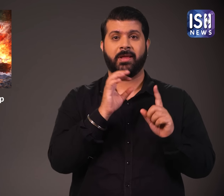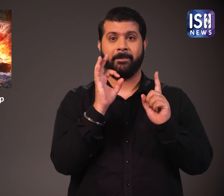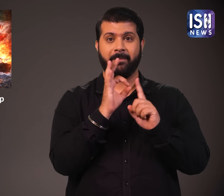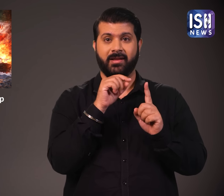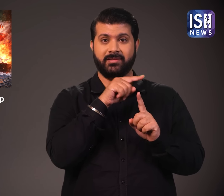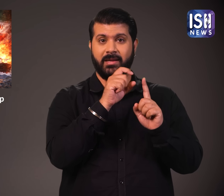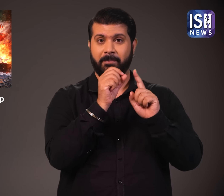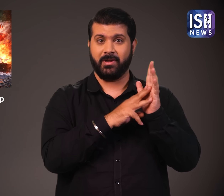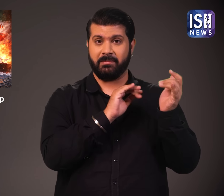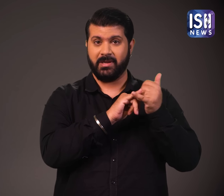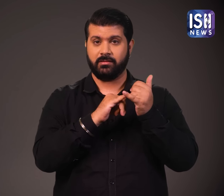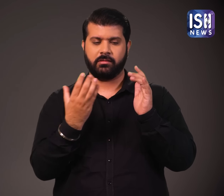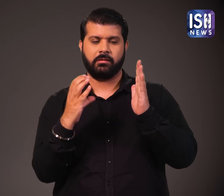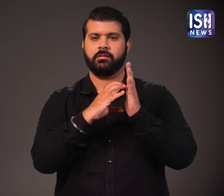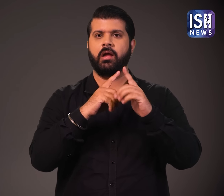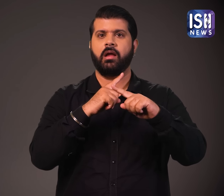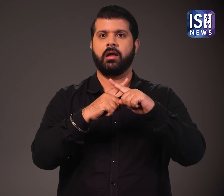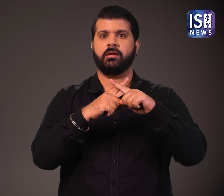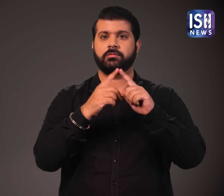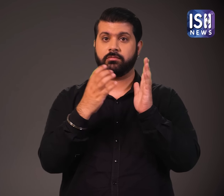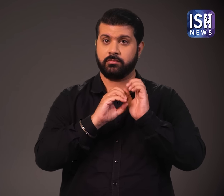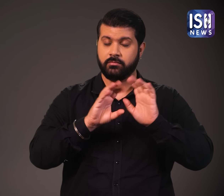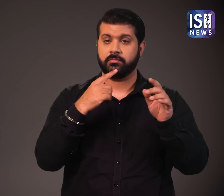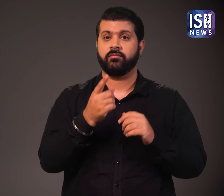Pakistan PM Shehbaz Sharif posted on X stating that